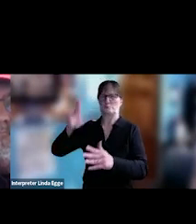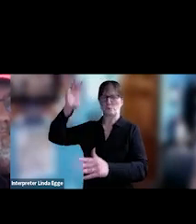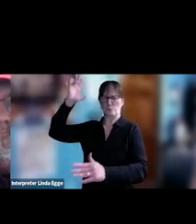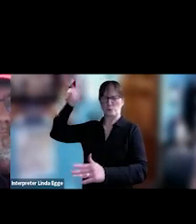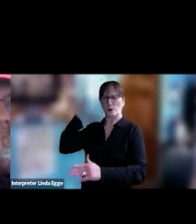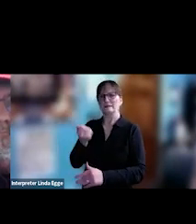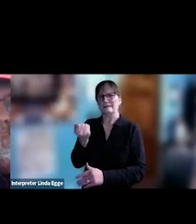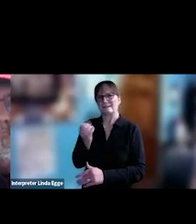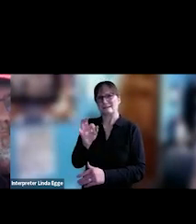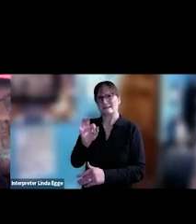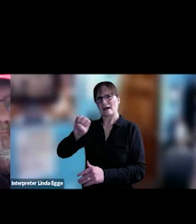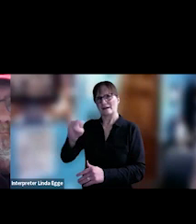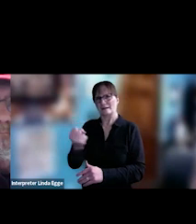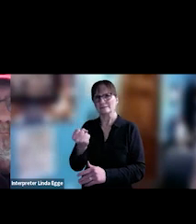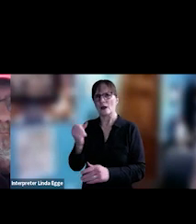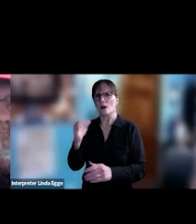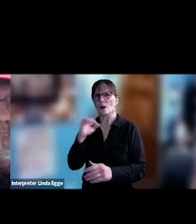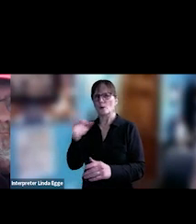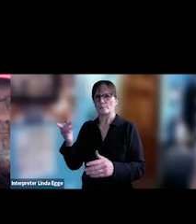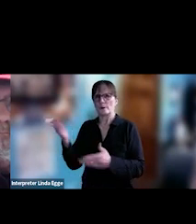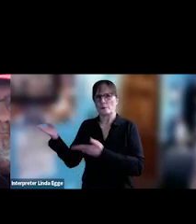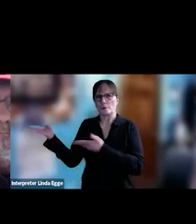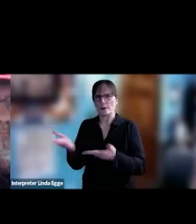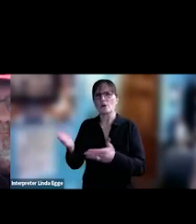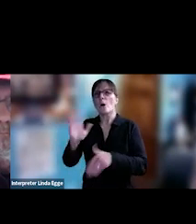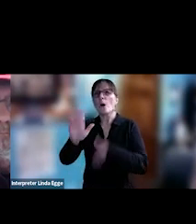where we bring all social services together